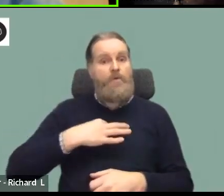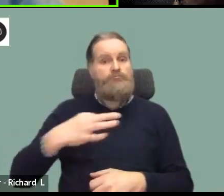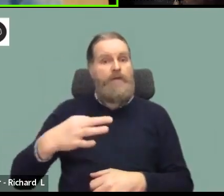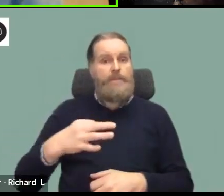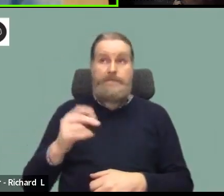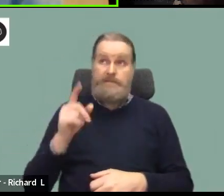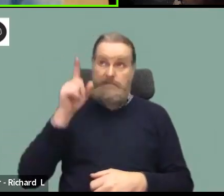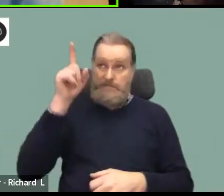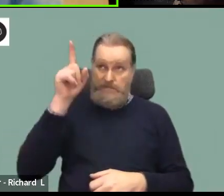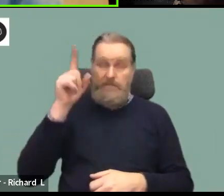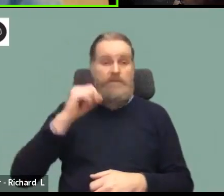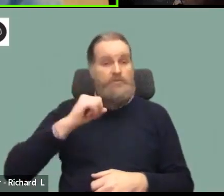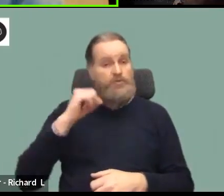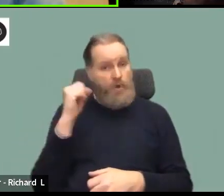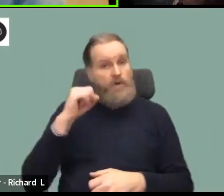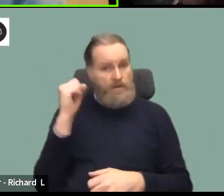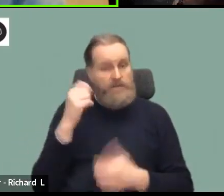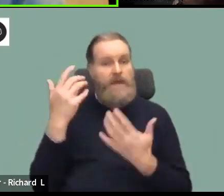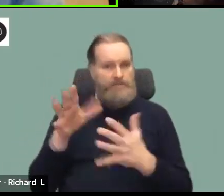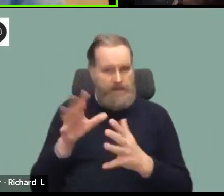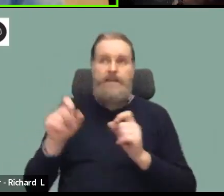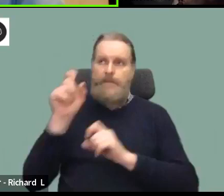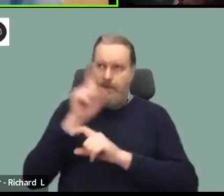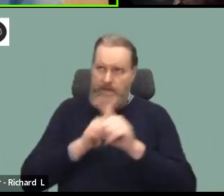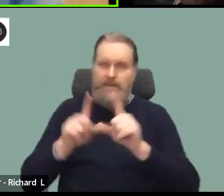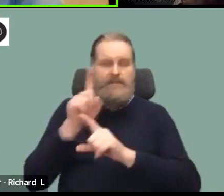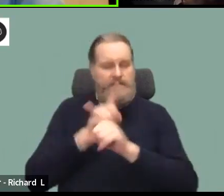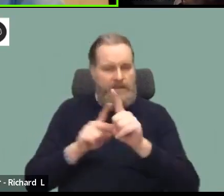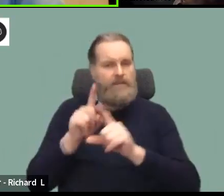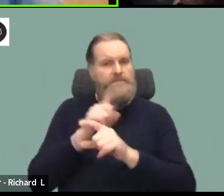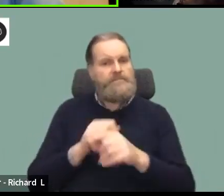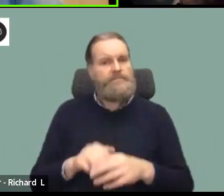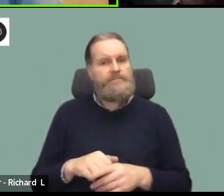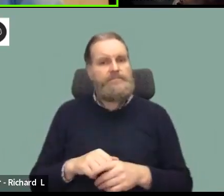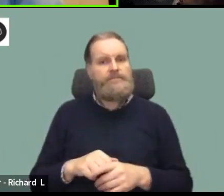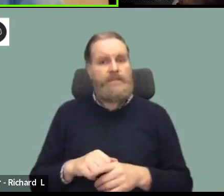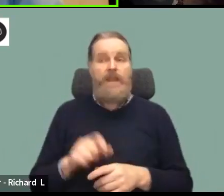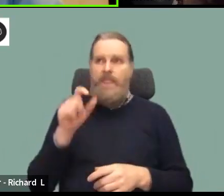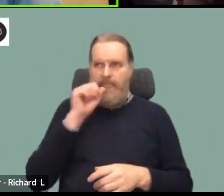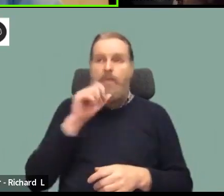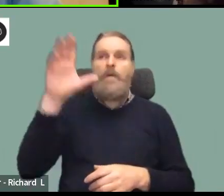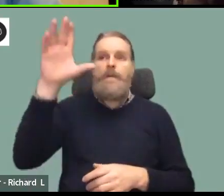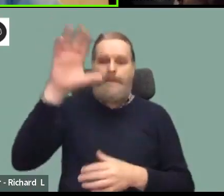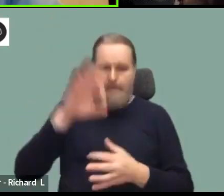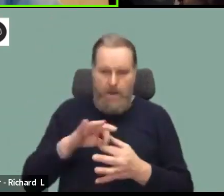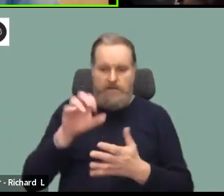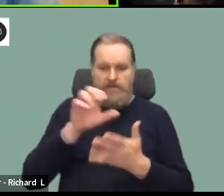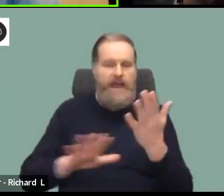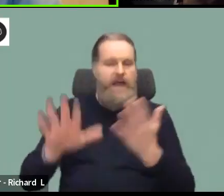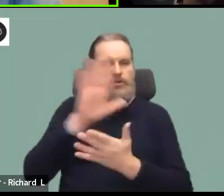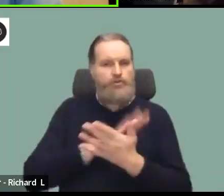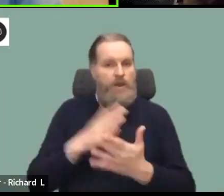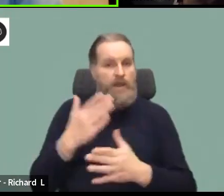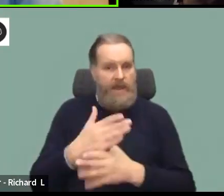So, I know this week, our representatives in the scottish sector have been meeting and sector have been meeting.